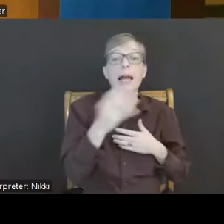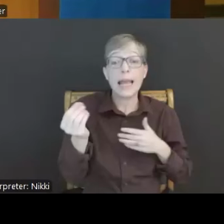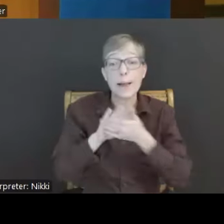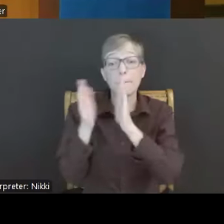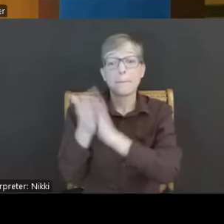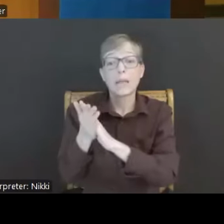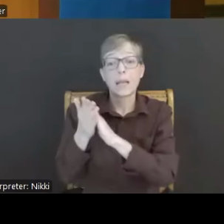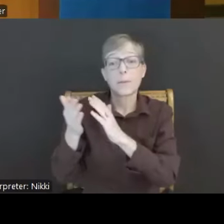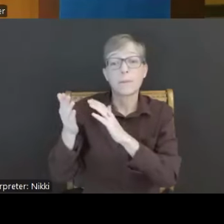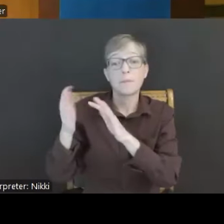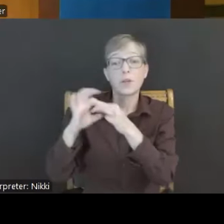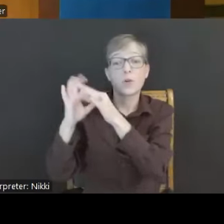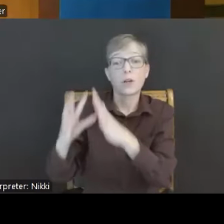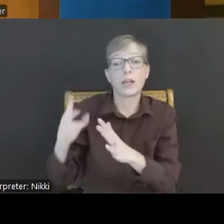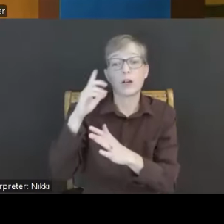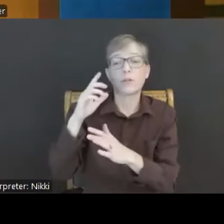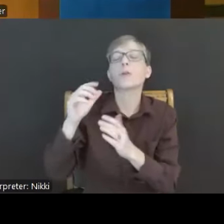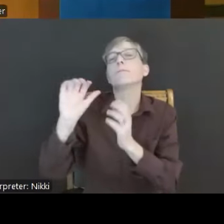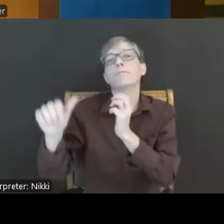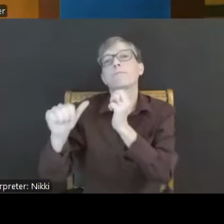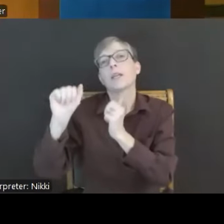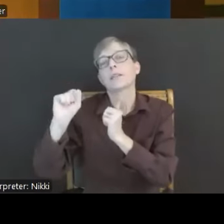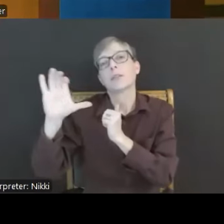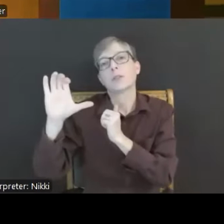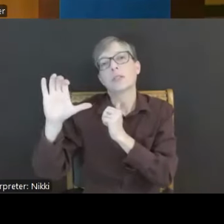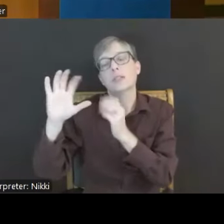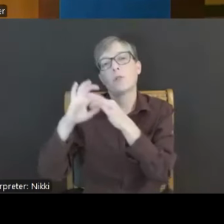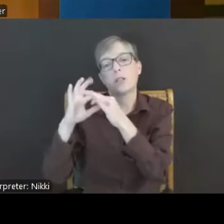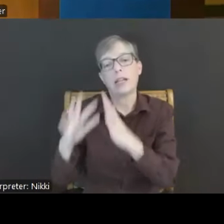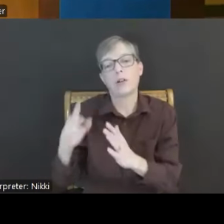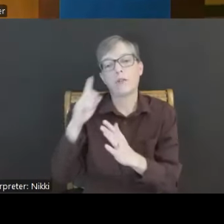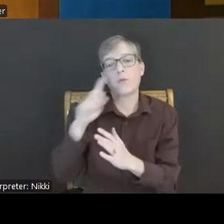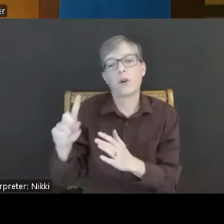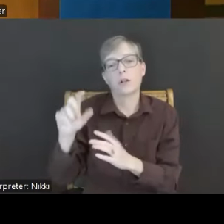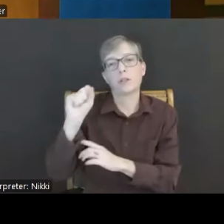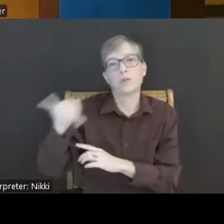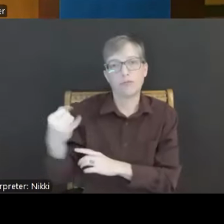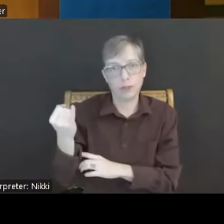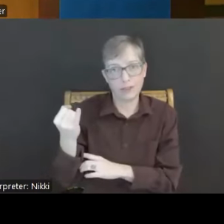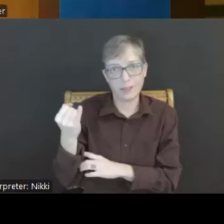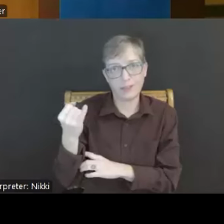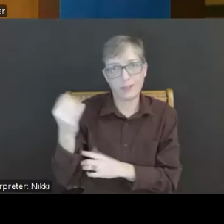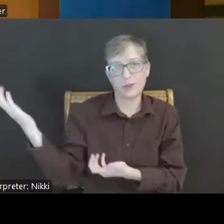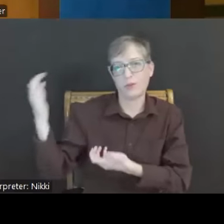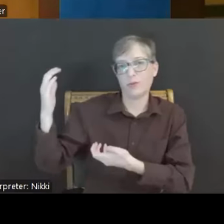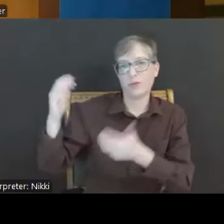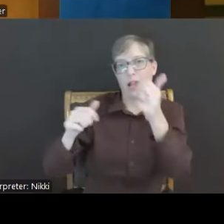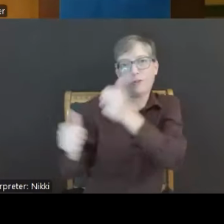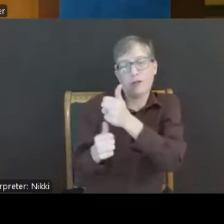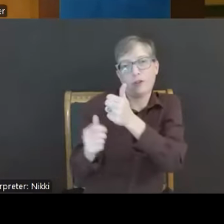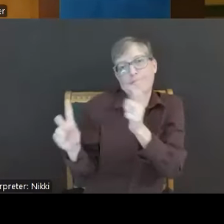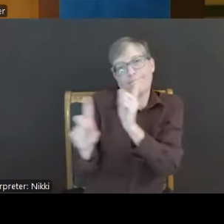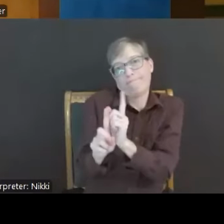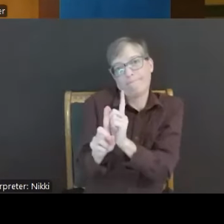working alongside Shan because it just dovetailed so nicely um and then in March 24 just recently